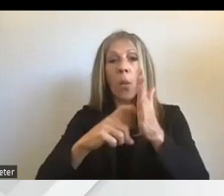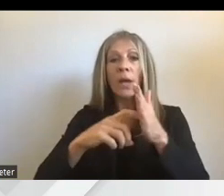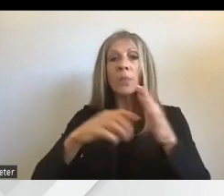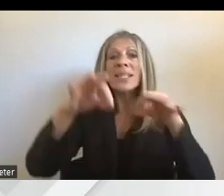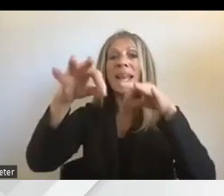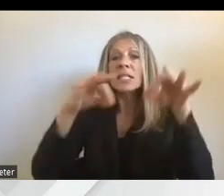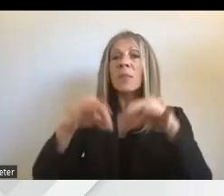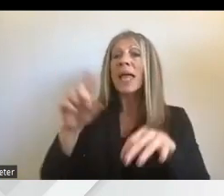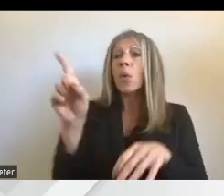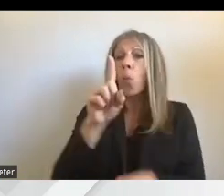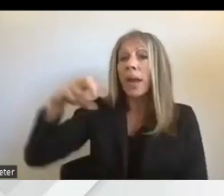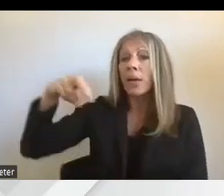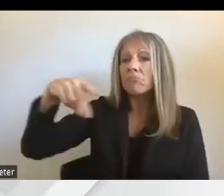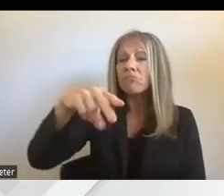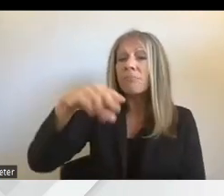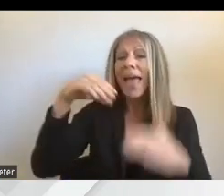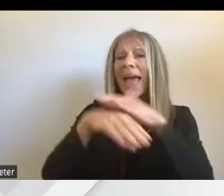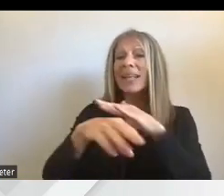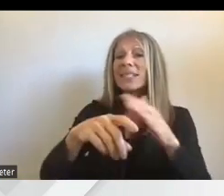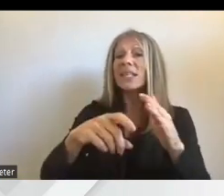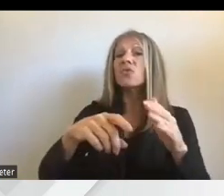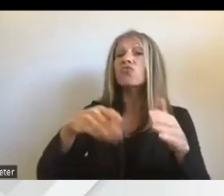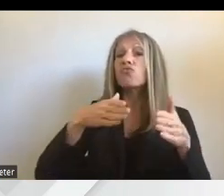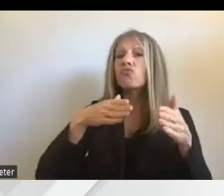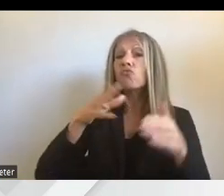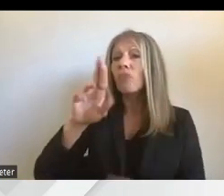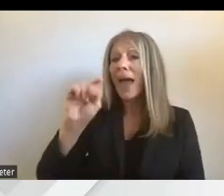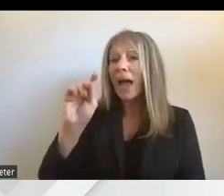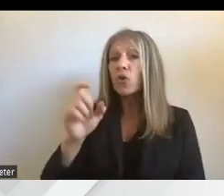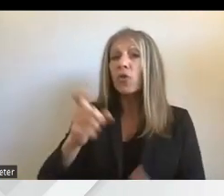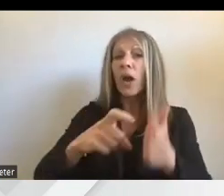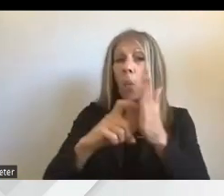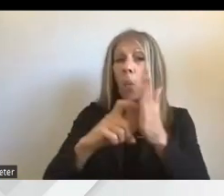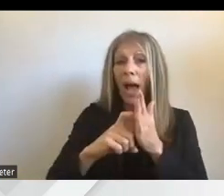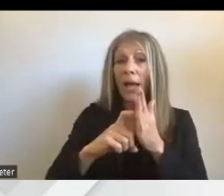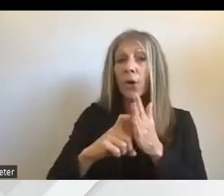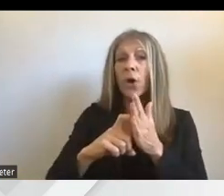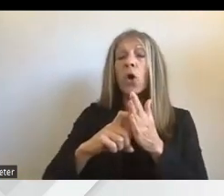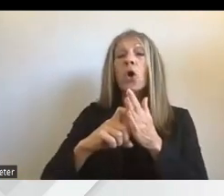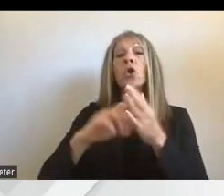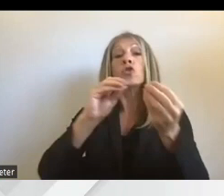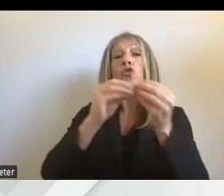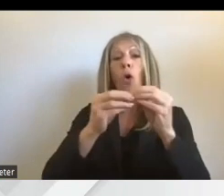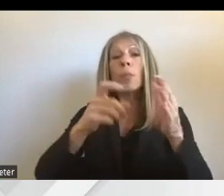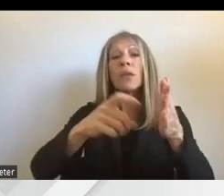explain where a pedestrian access routes are required, scoping requirements that point to